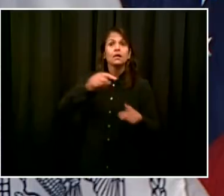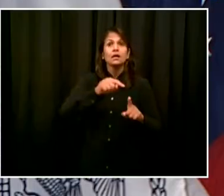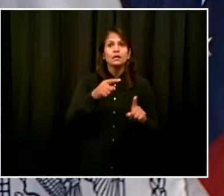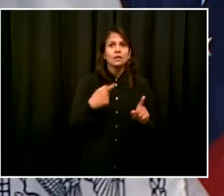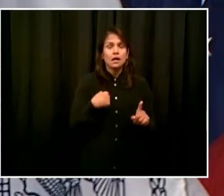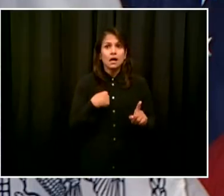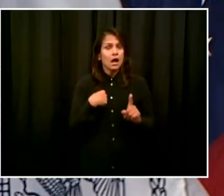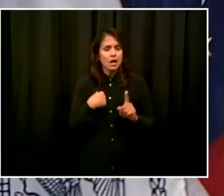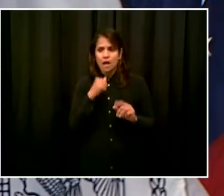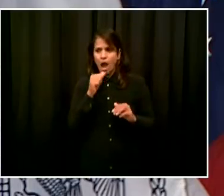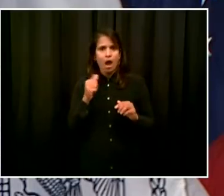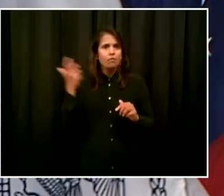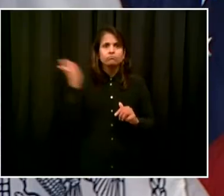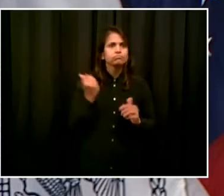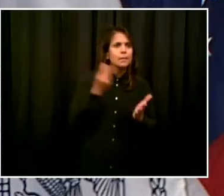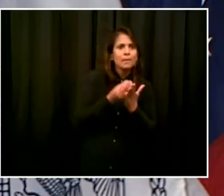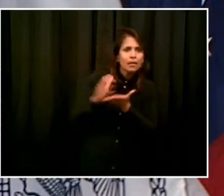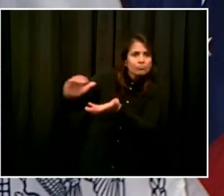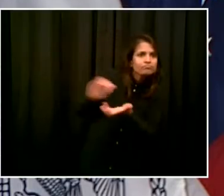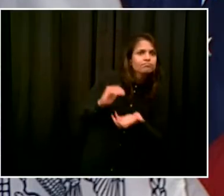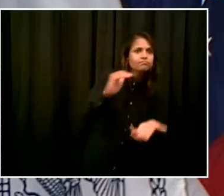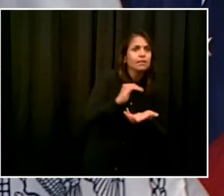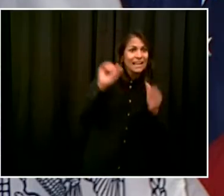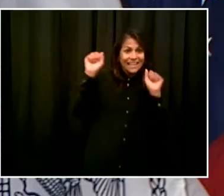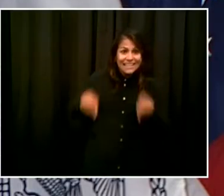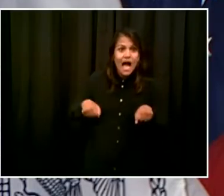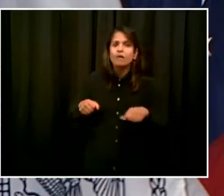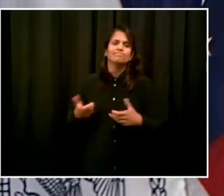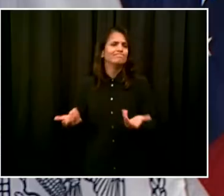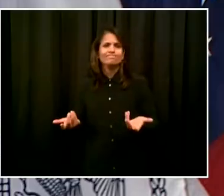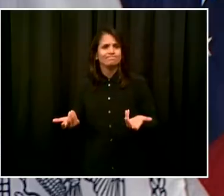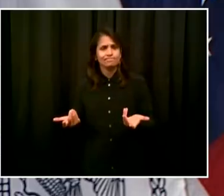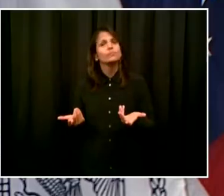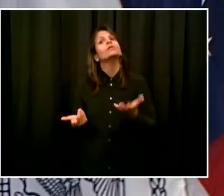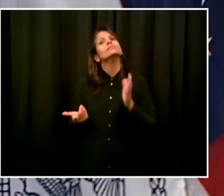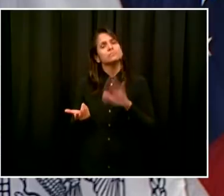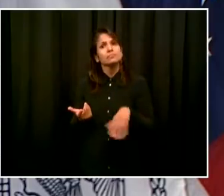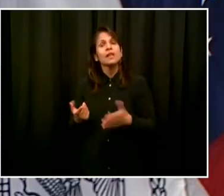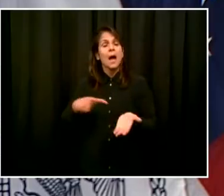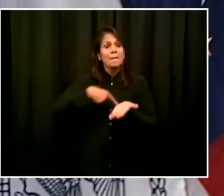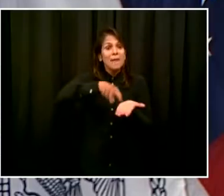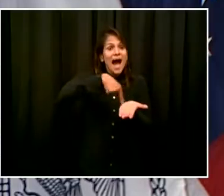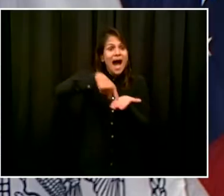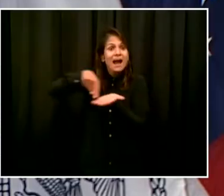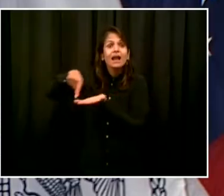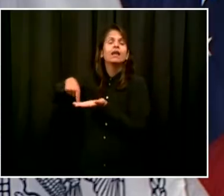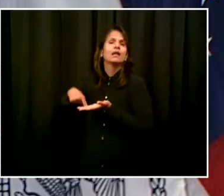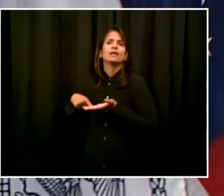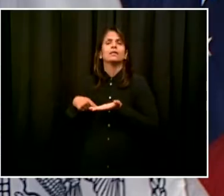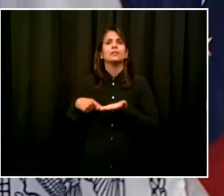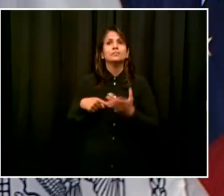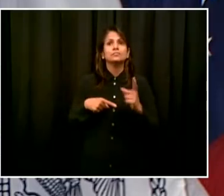CURRENT ZONING AND A FISCAL OUTLOOK TREHE NO LONG ER APPLICABLE. ESPECIALLY THE MILLIONS IN